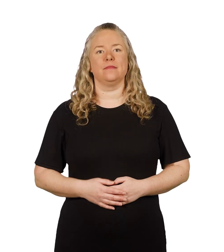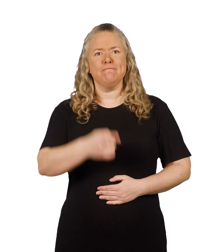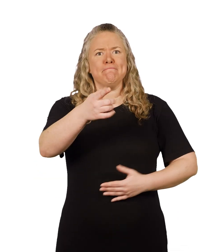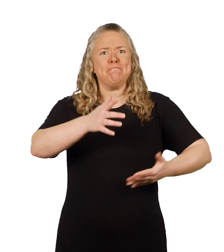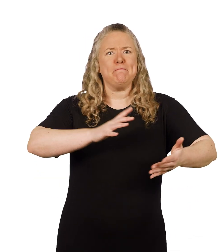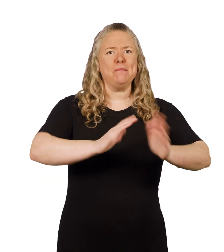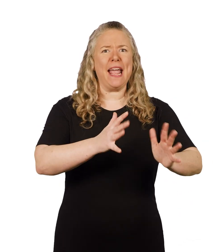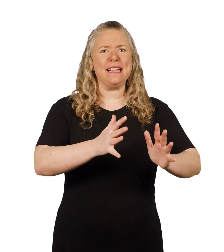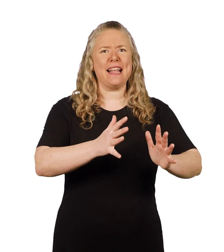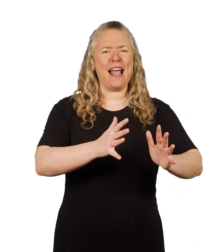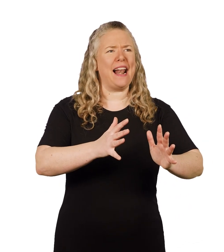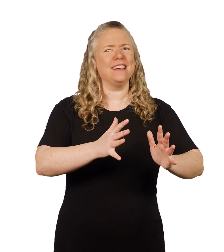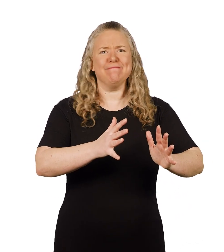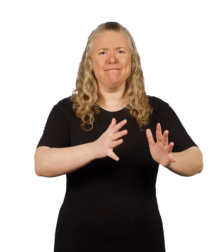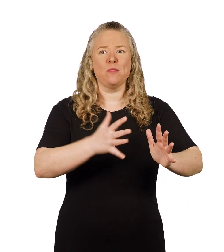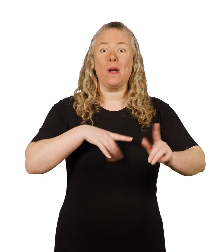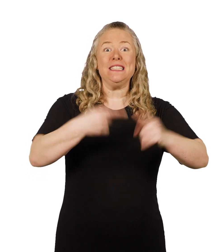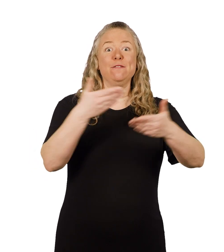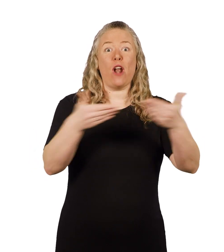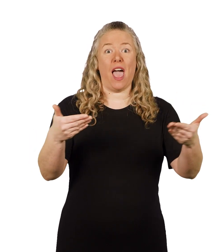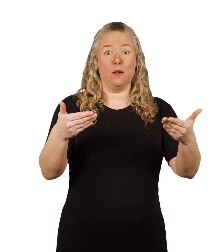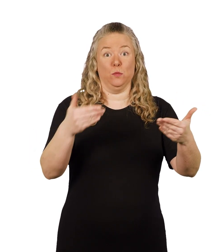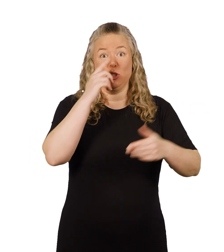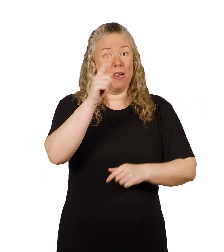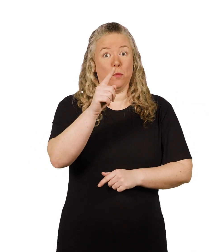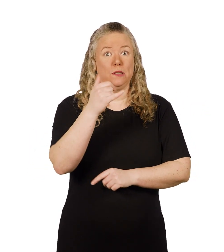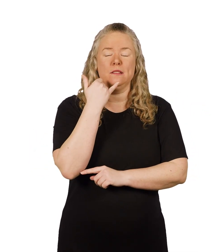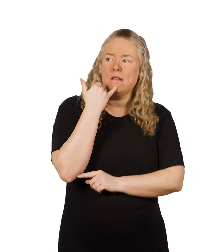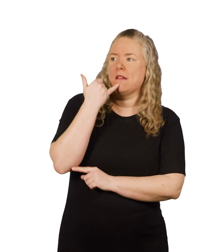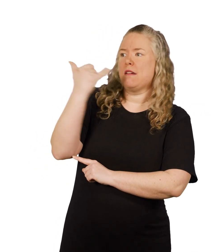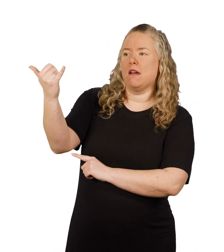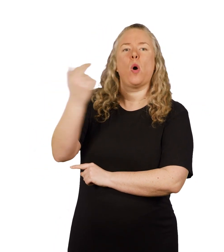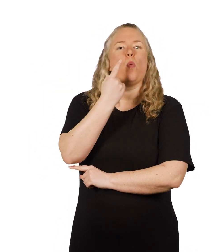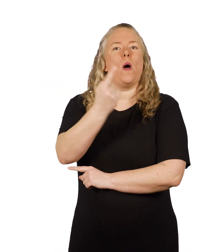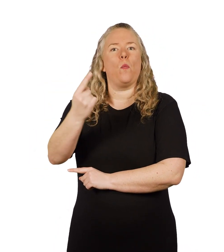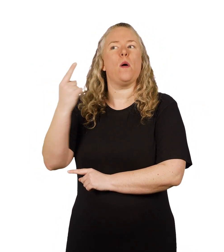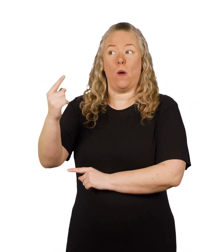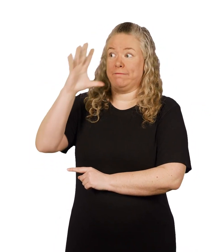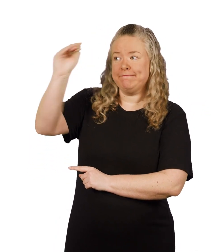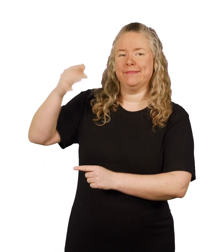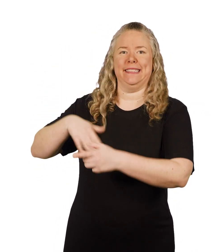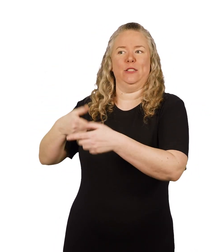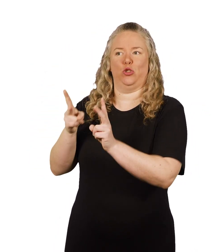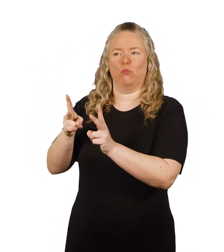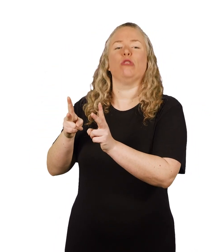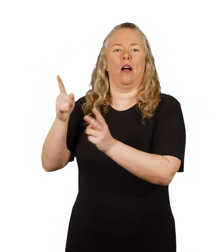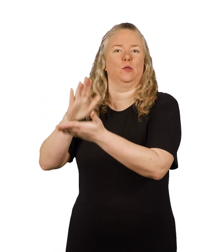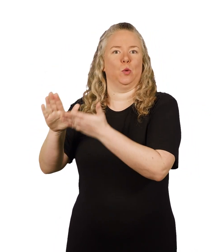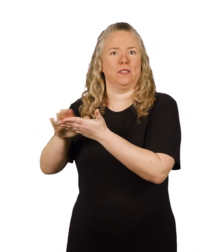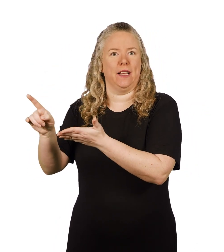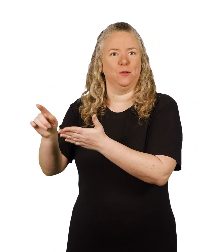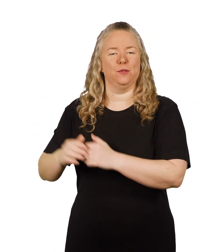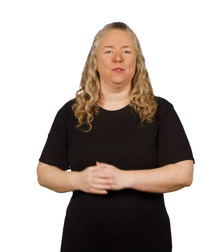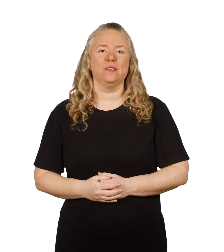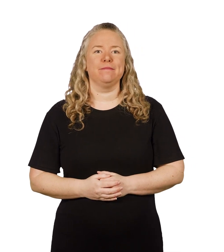If you need help in other languages call 111 and ask for an interpreter.